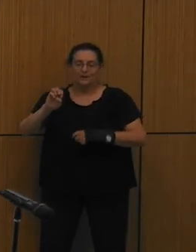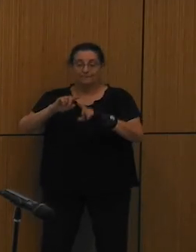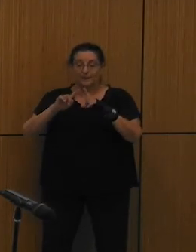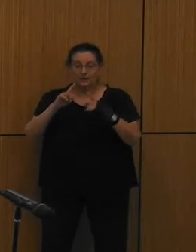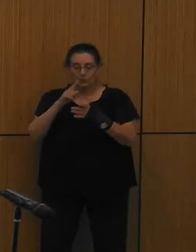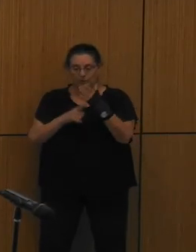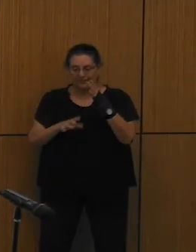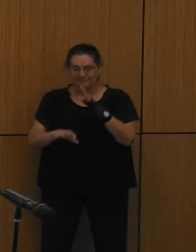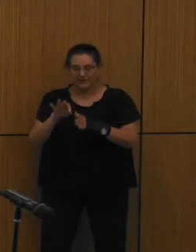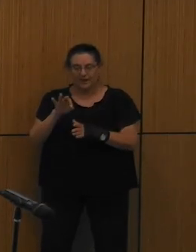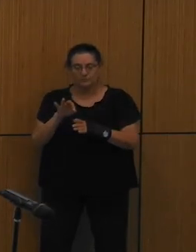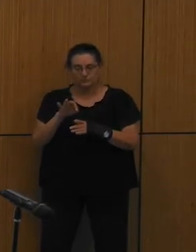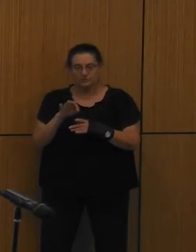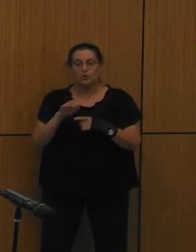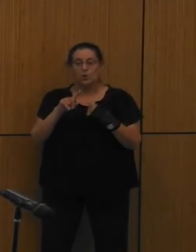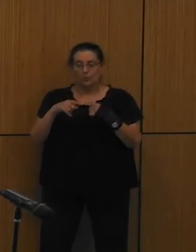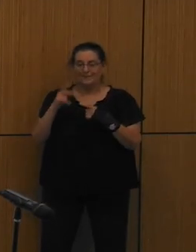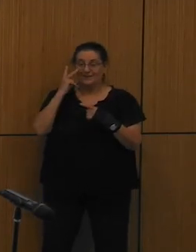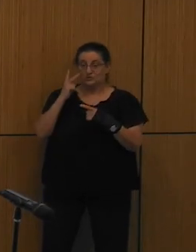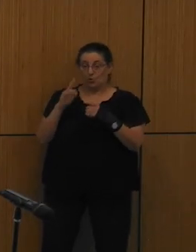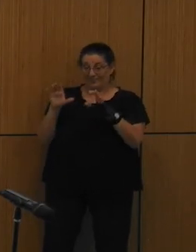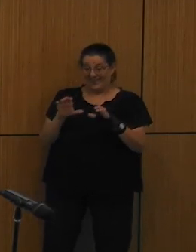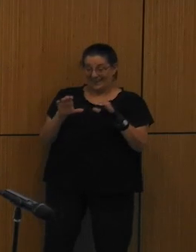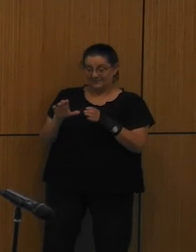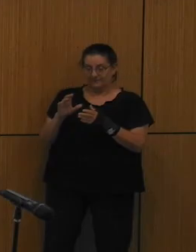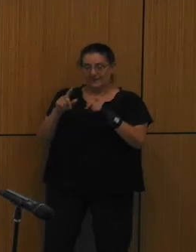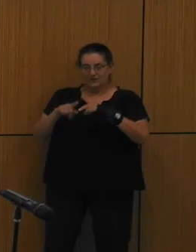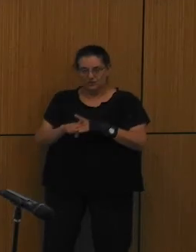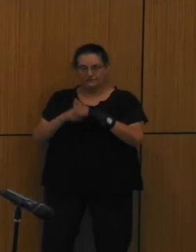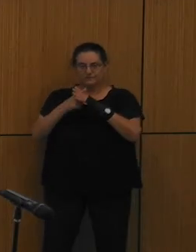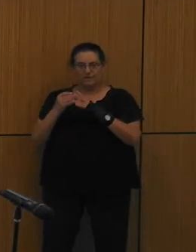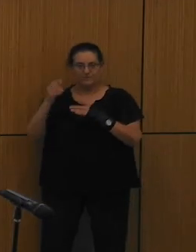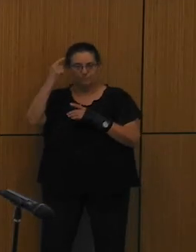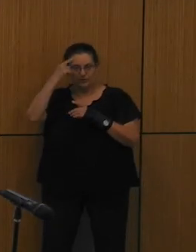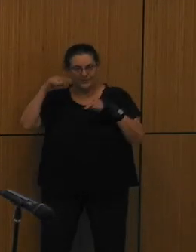in looking at the activation within the brain during this process,